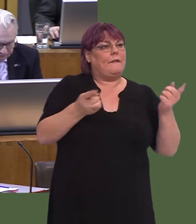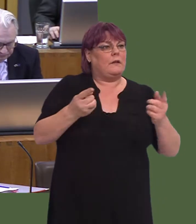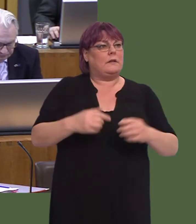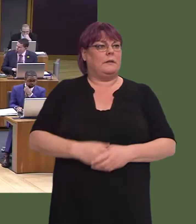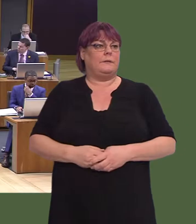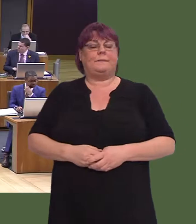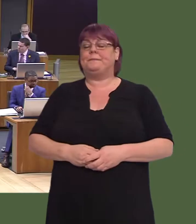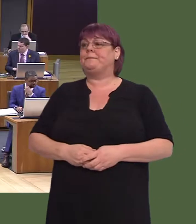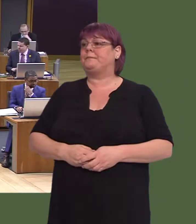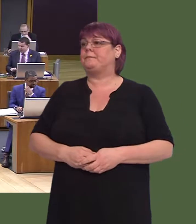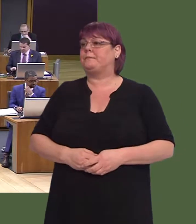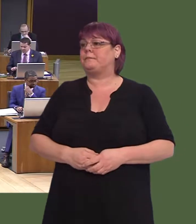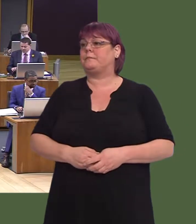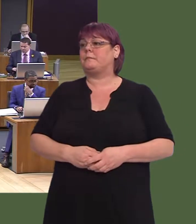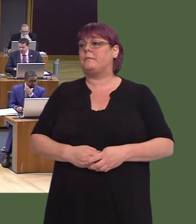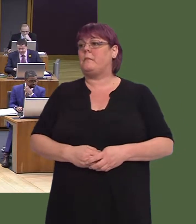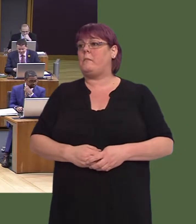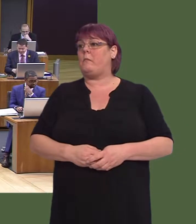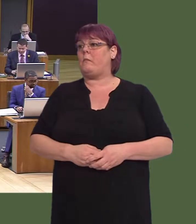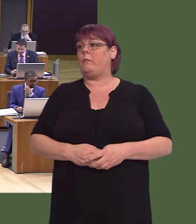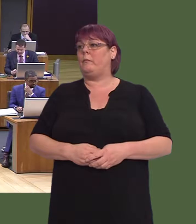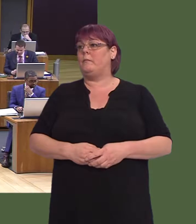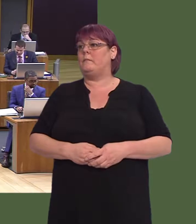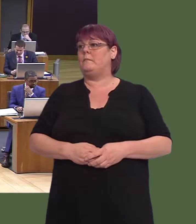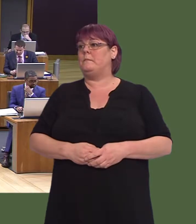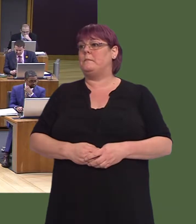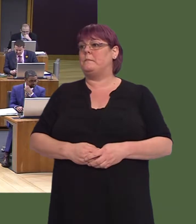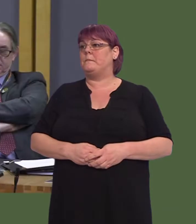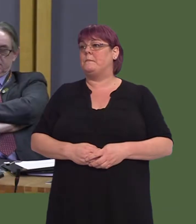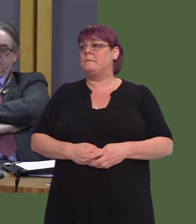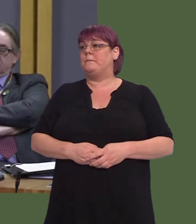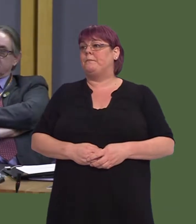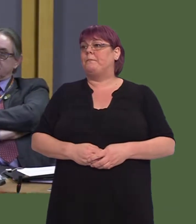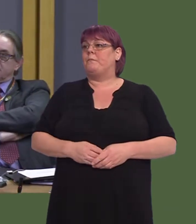David Rees AM: First Minister, as you've already pointed out, the invest-to-save in my area,